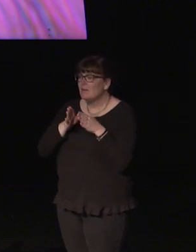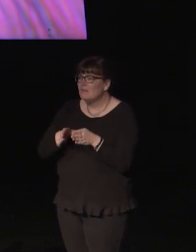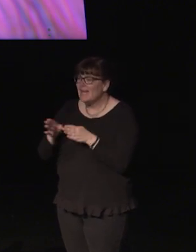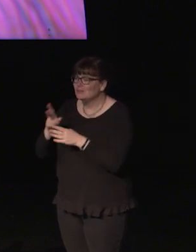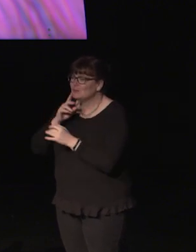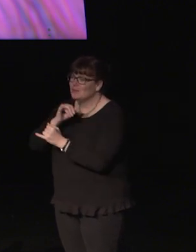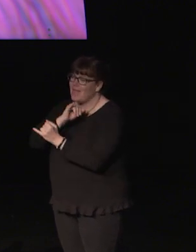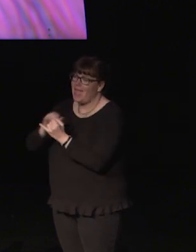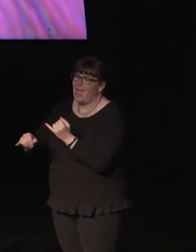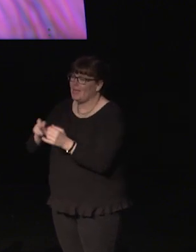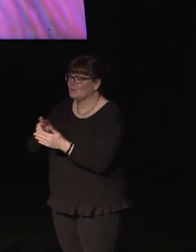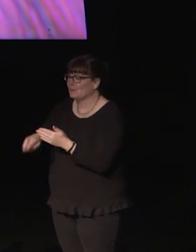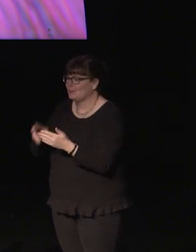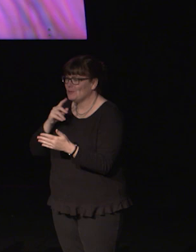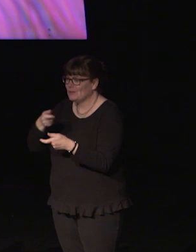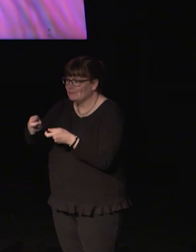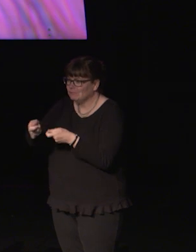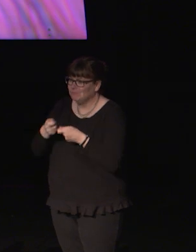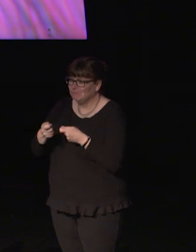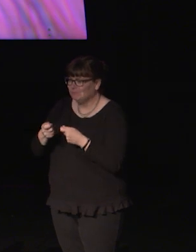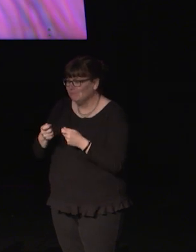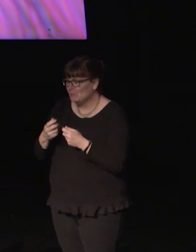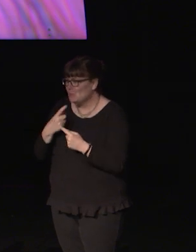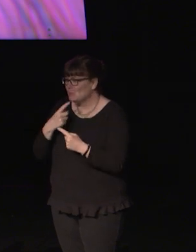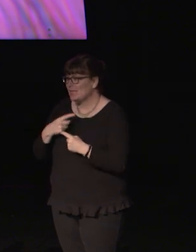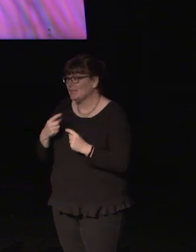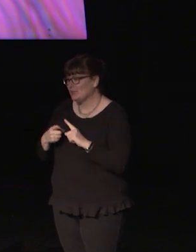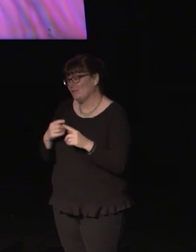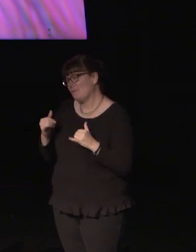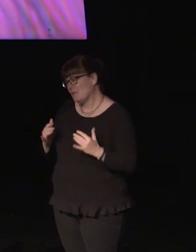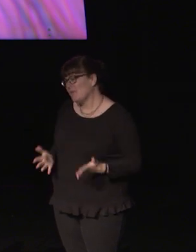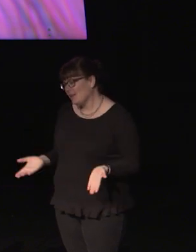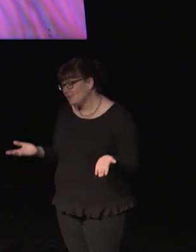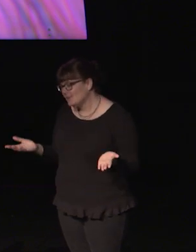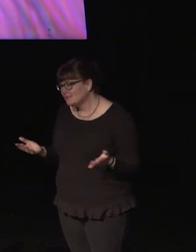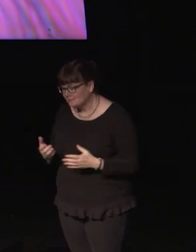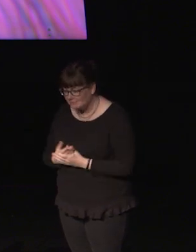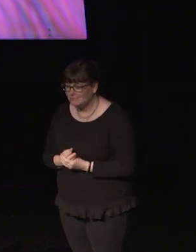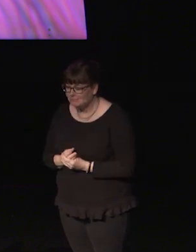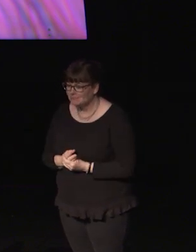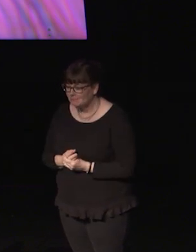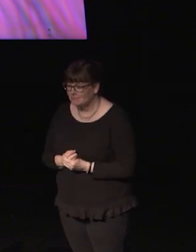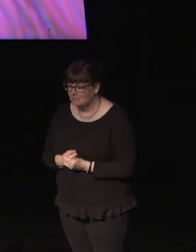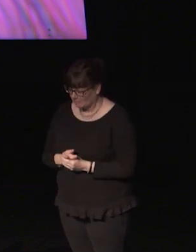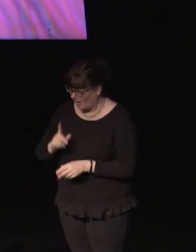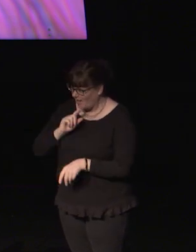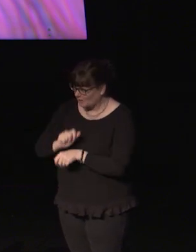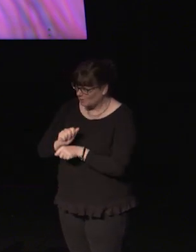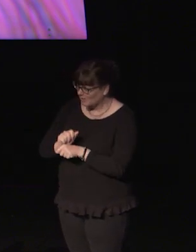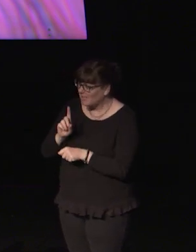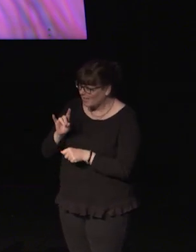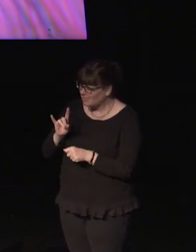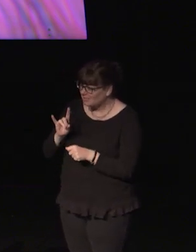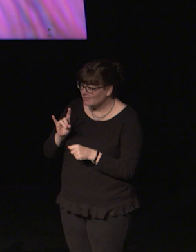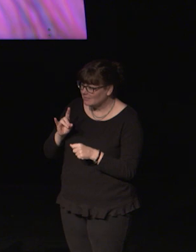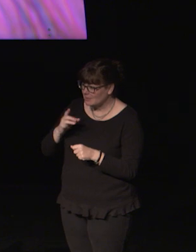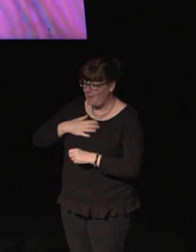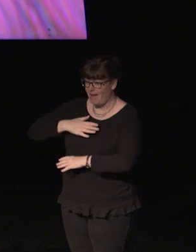that's gonna elicit the reaction that you want from your player. And that's something that I talk to my Tabletop guests about a lot.